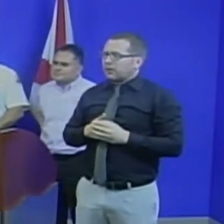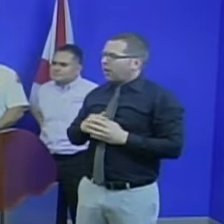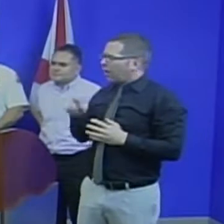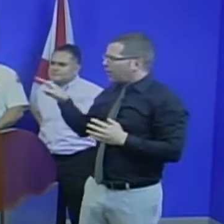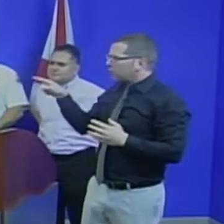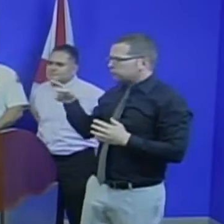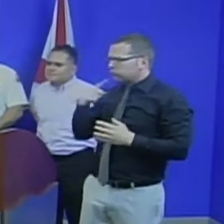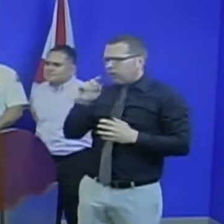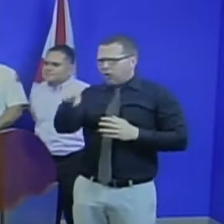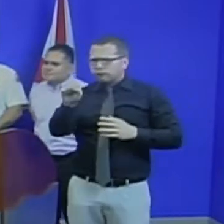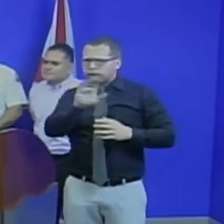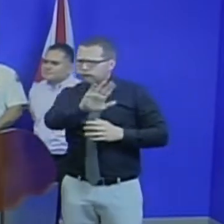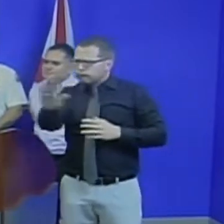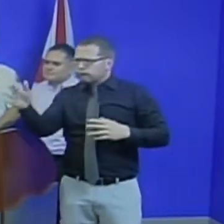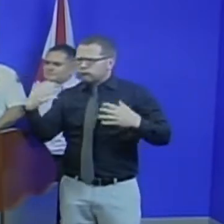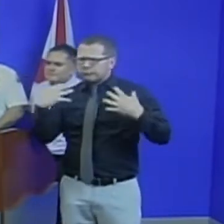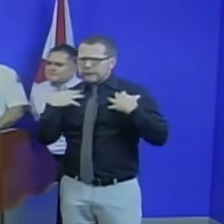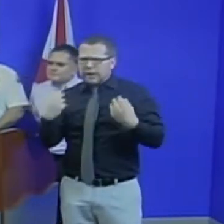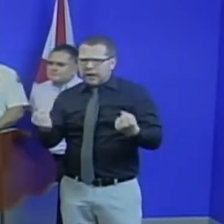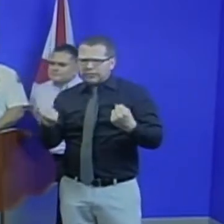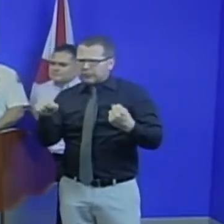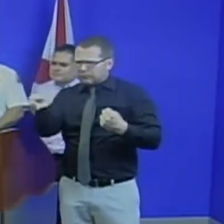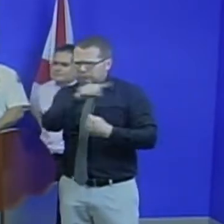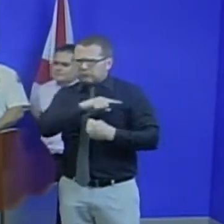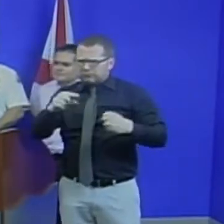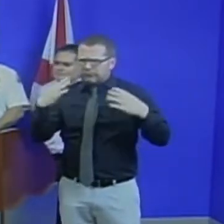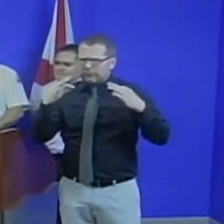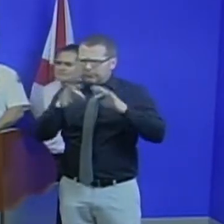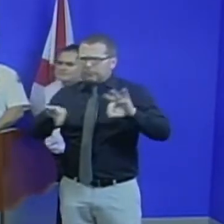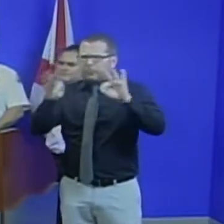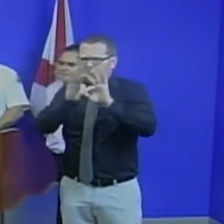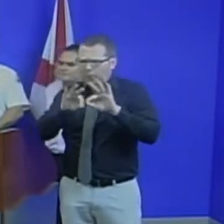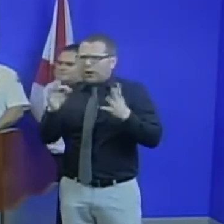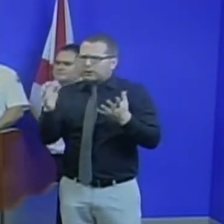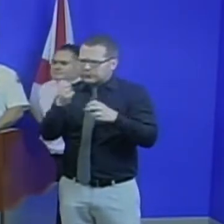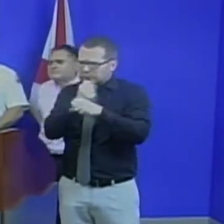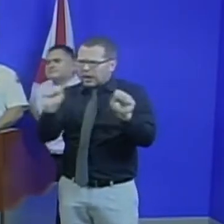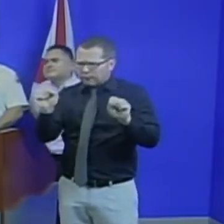REITERATE THE FACT THAT OUR VISITORS HEALTH AND SAFETY IS